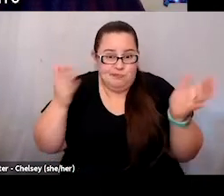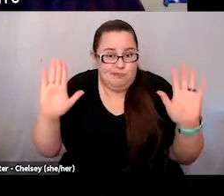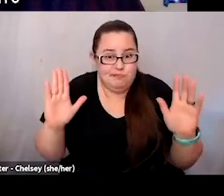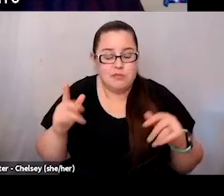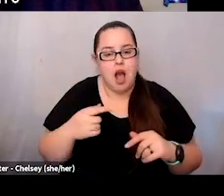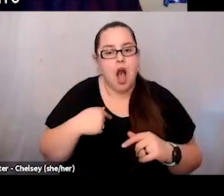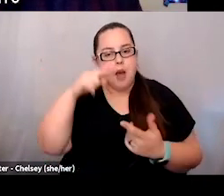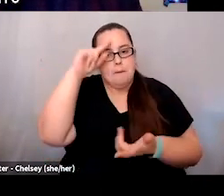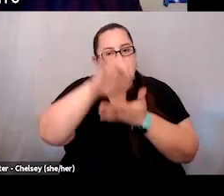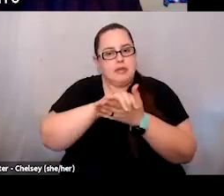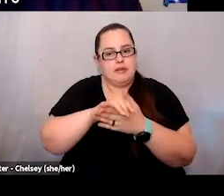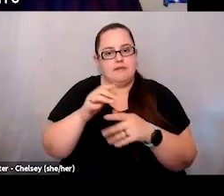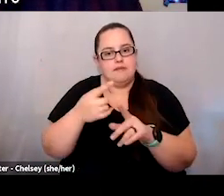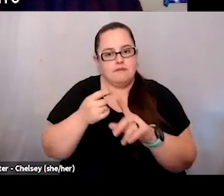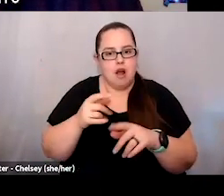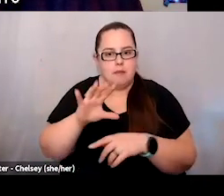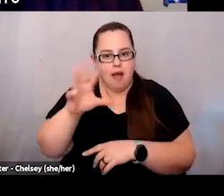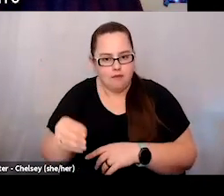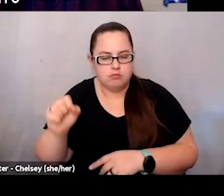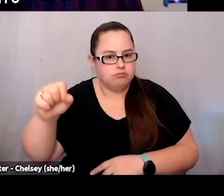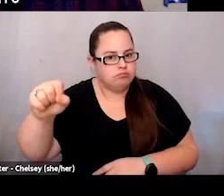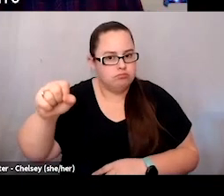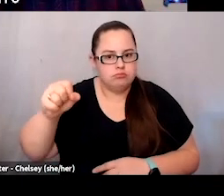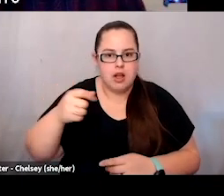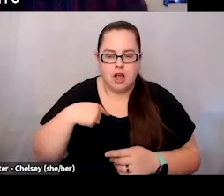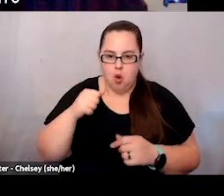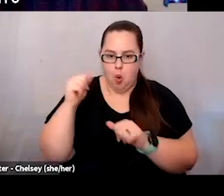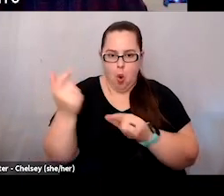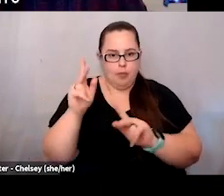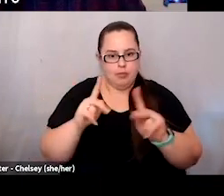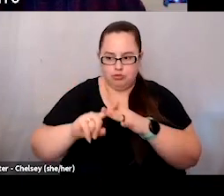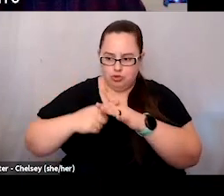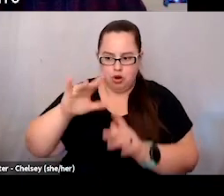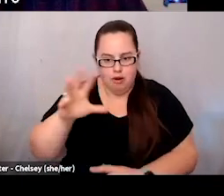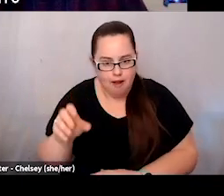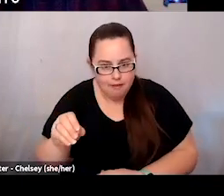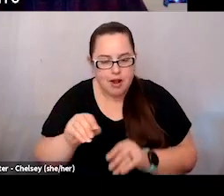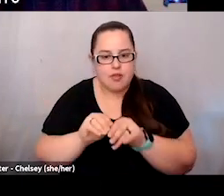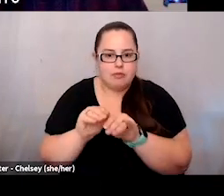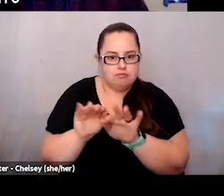theory, I think all human beings. We all started out in Africa, we all left Africa. I